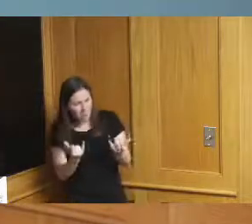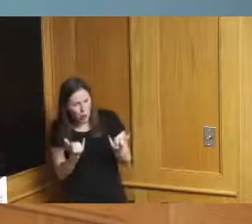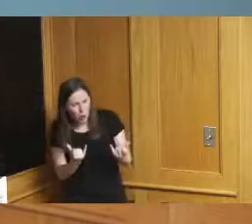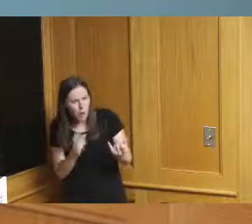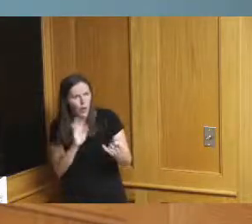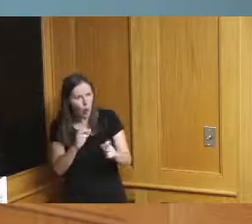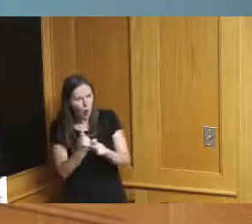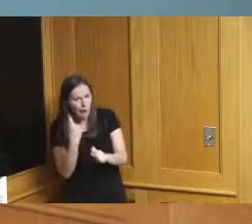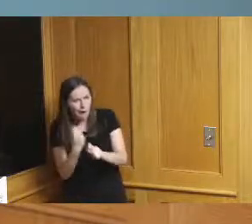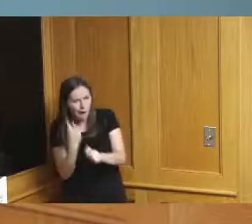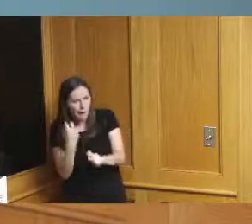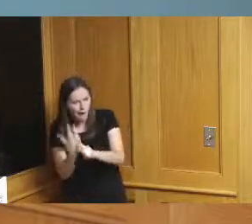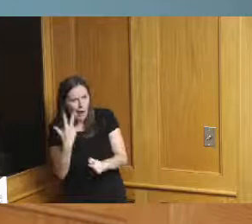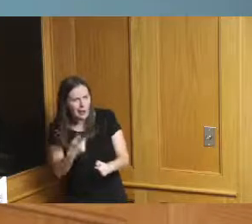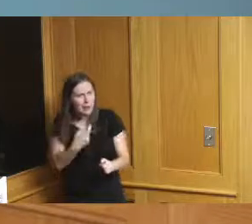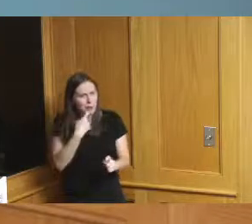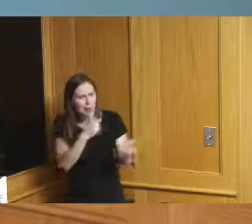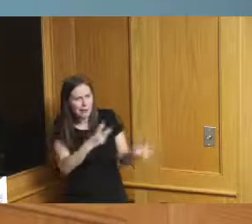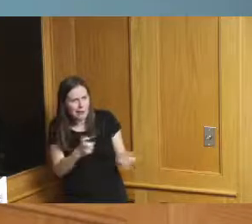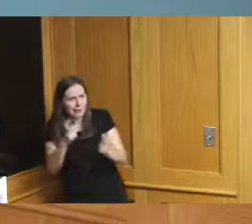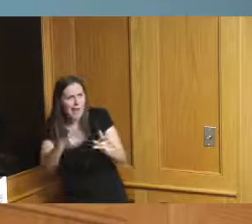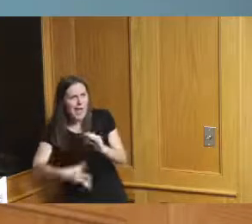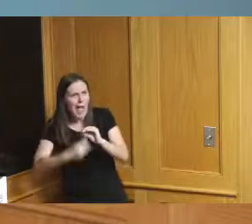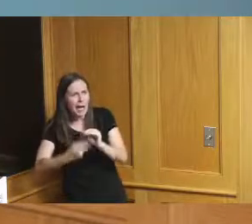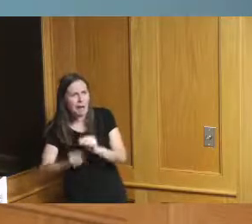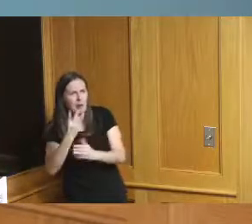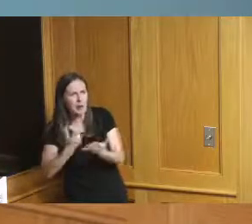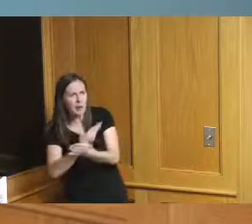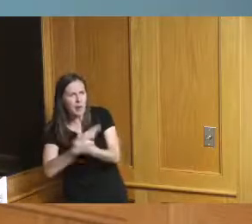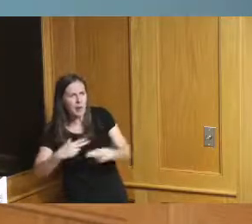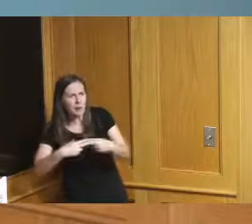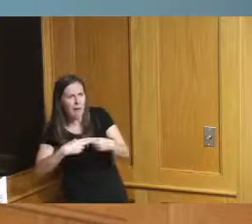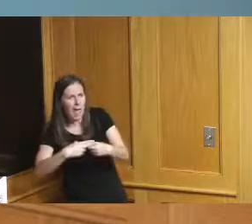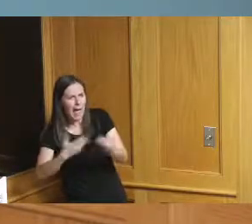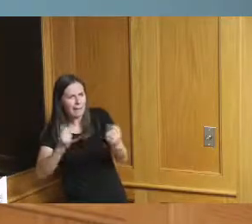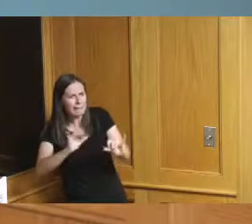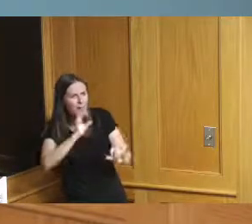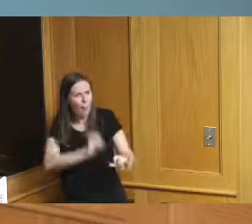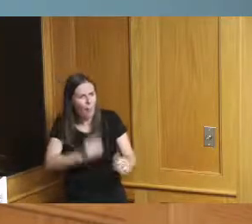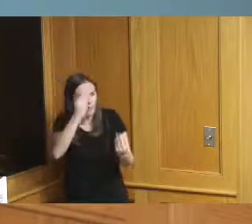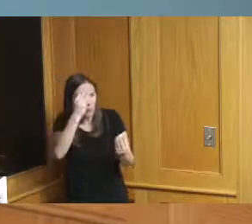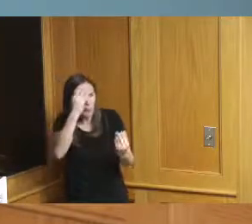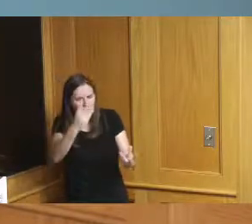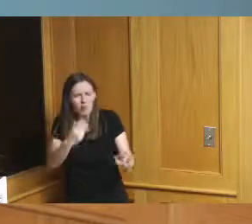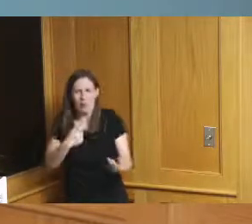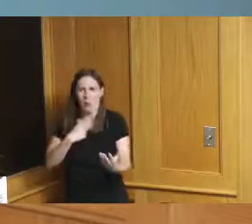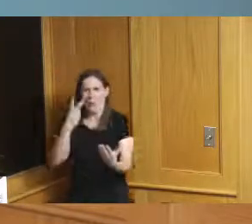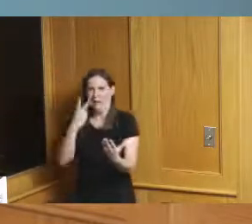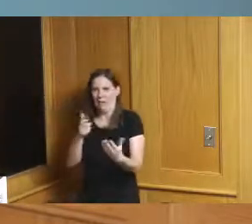don't dust off and just added to two new slides to so when i saw that 1995 that the county